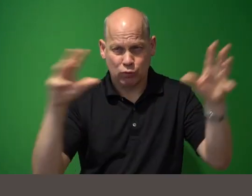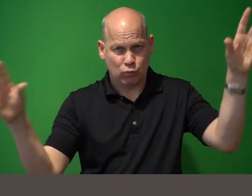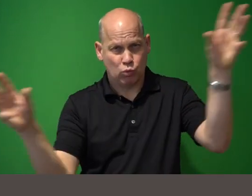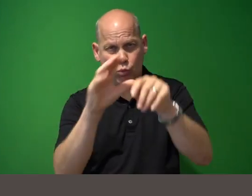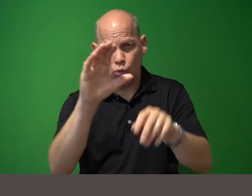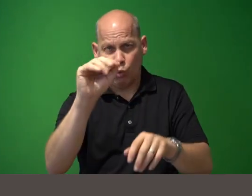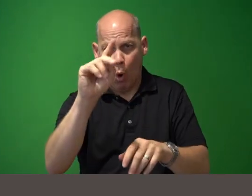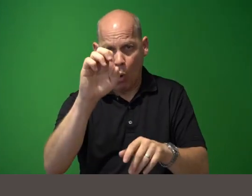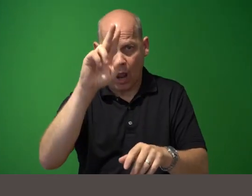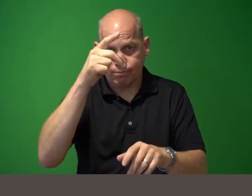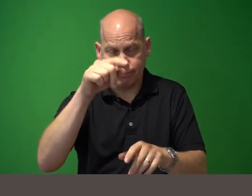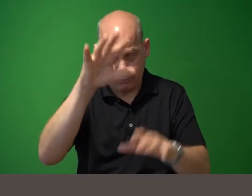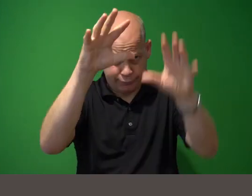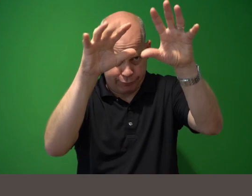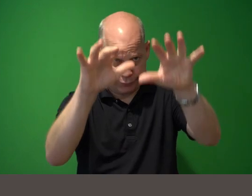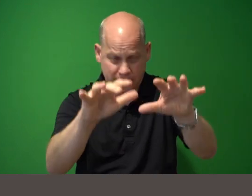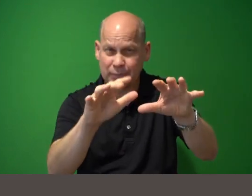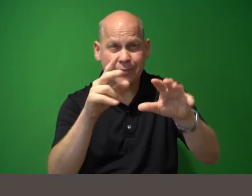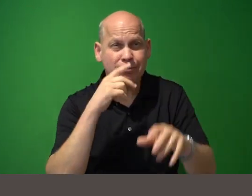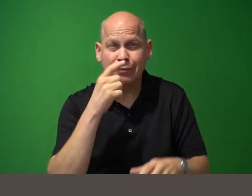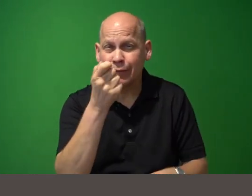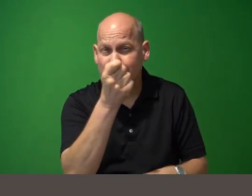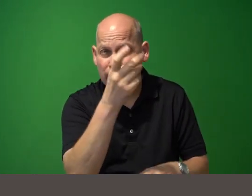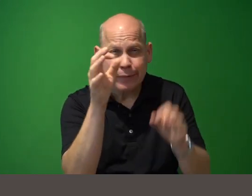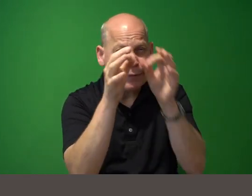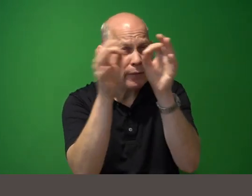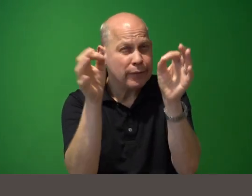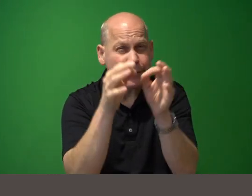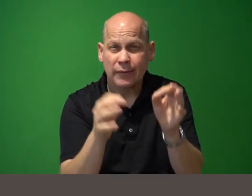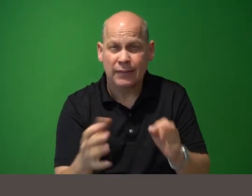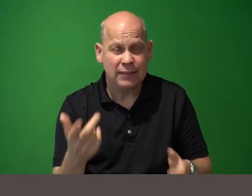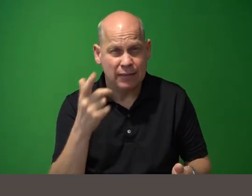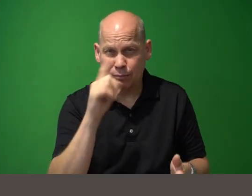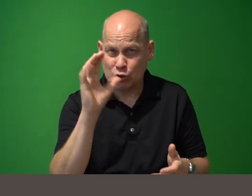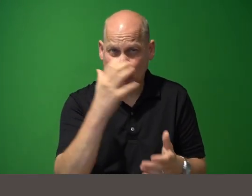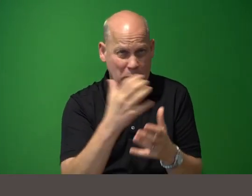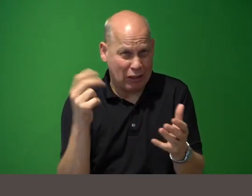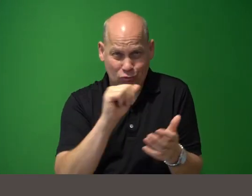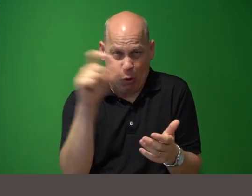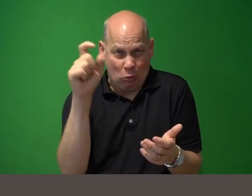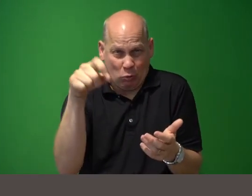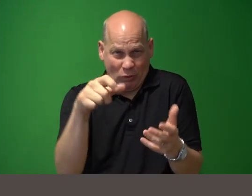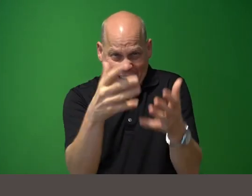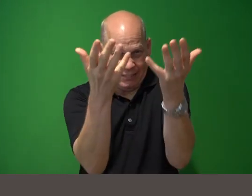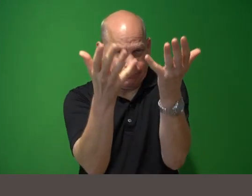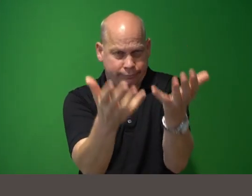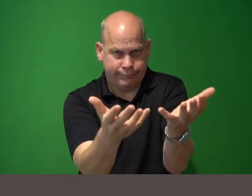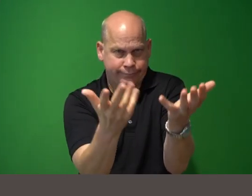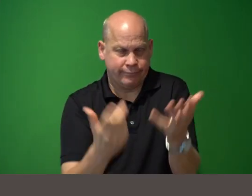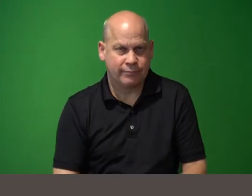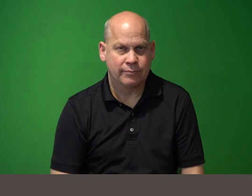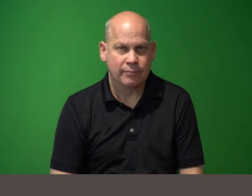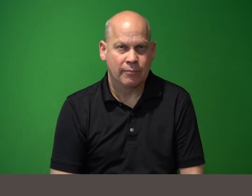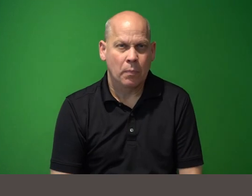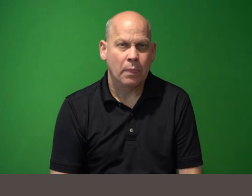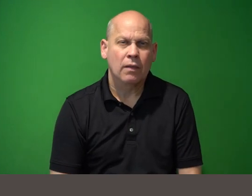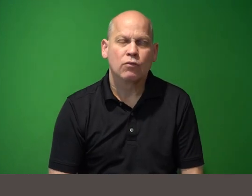it's actually only a couple of lines in PyMC. This is pretty much all you need. So let's break this down.